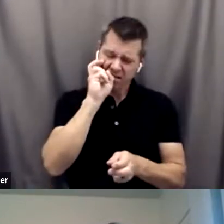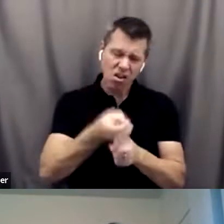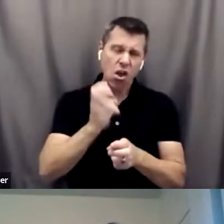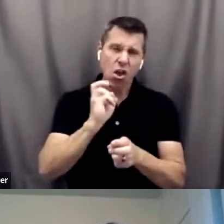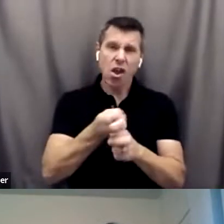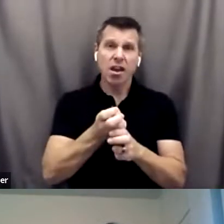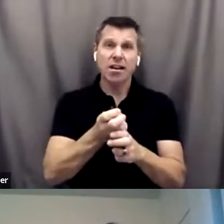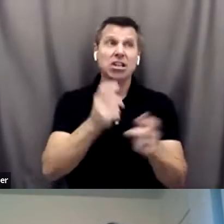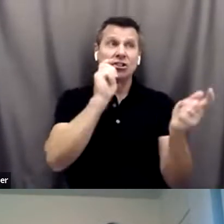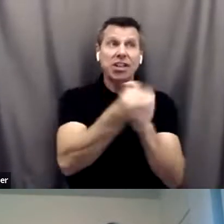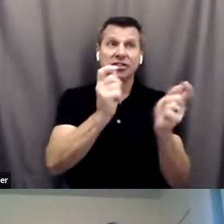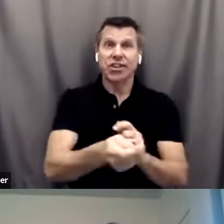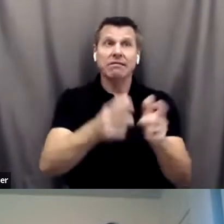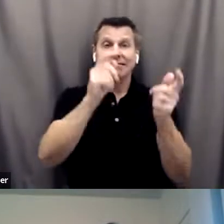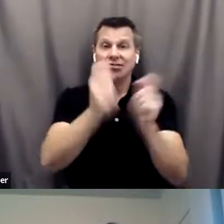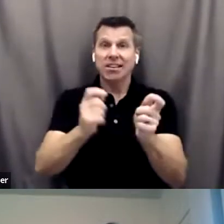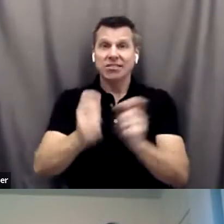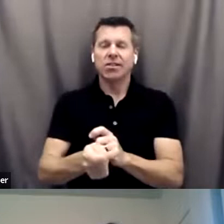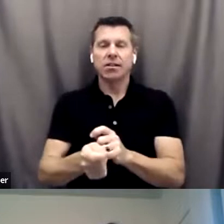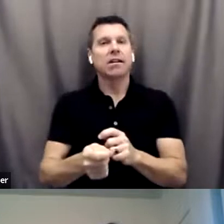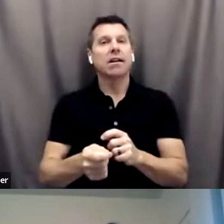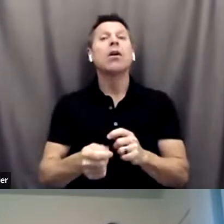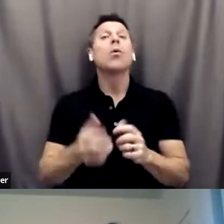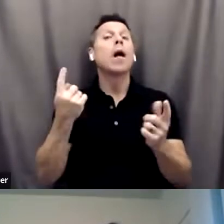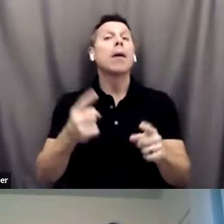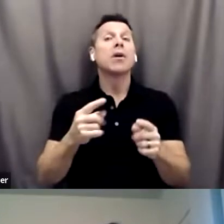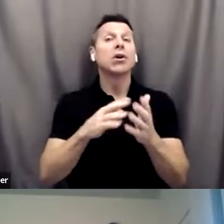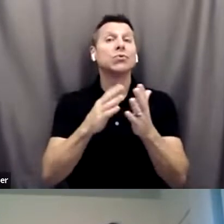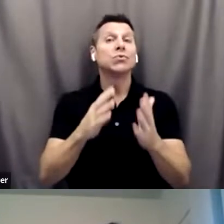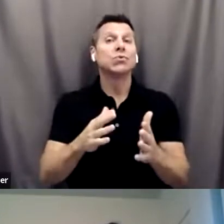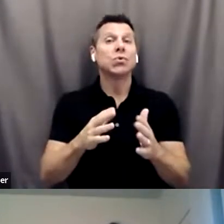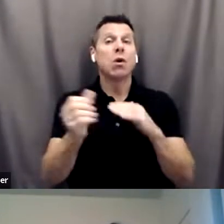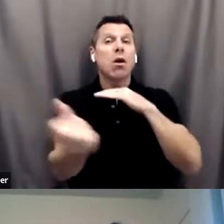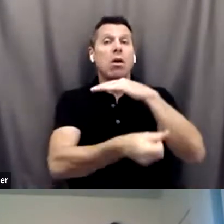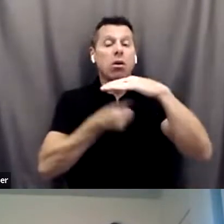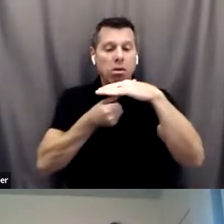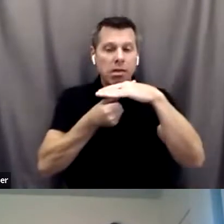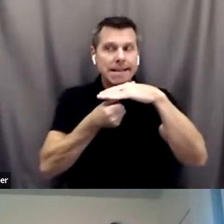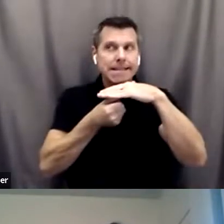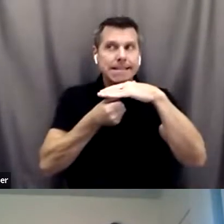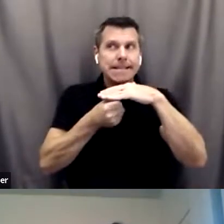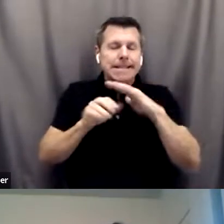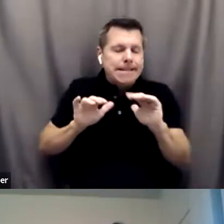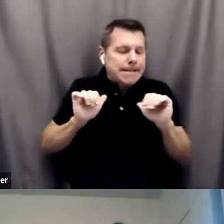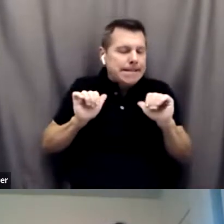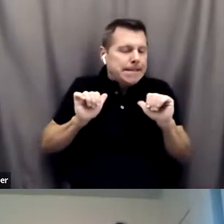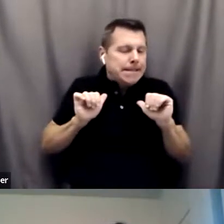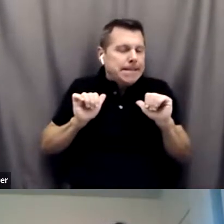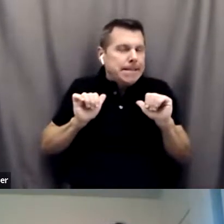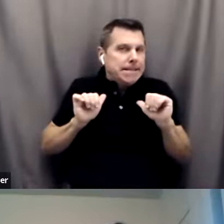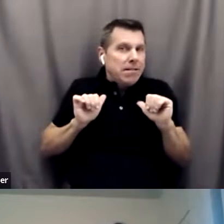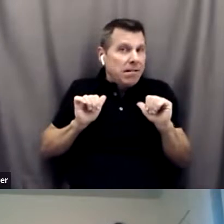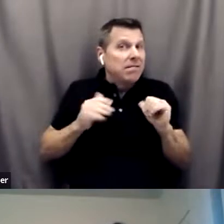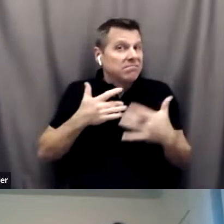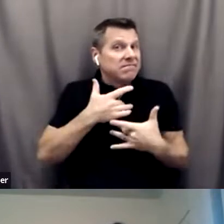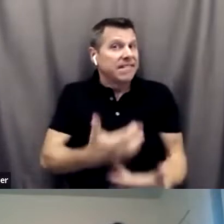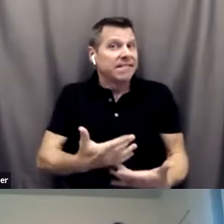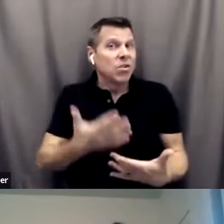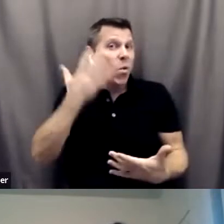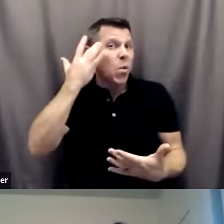happens, or student populations, they tend to hide, they tend to run in, because of obvious reasons, we just want to see what's going to